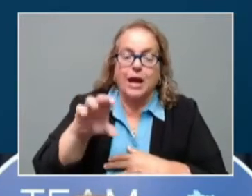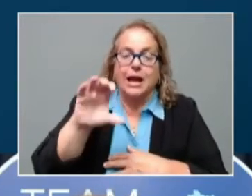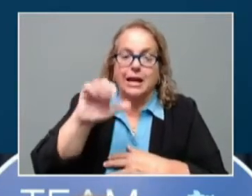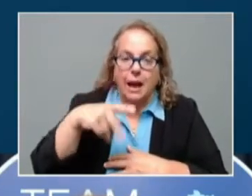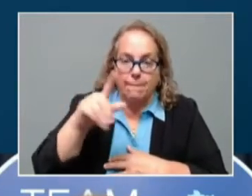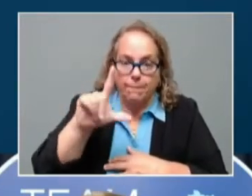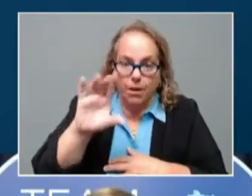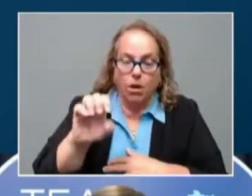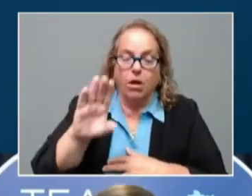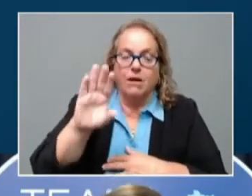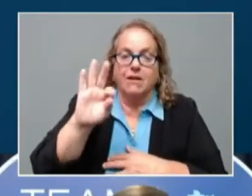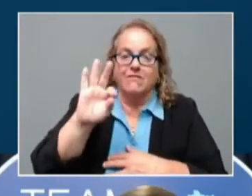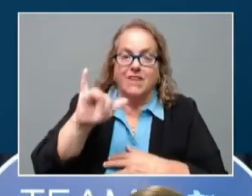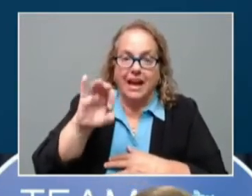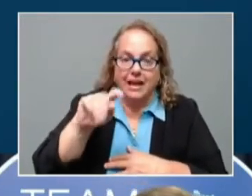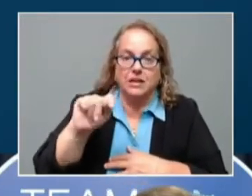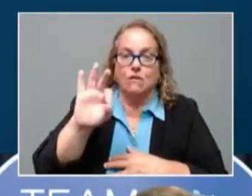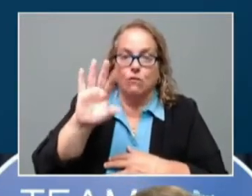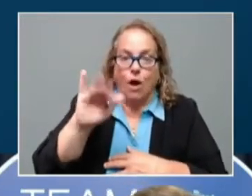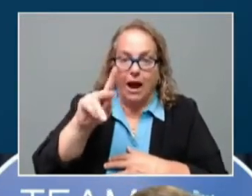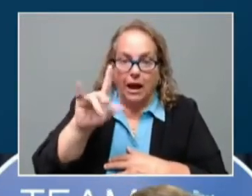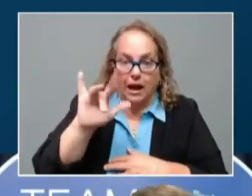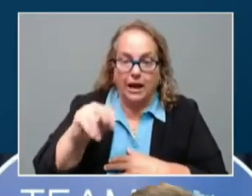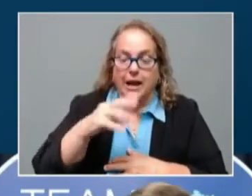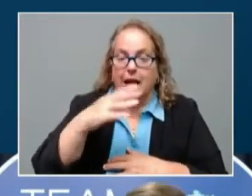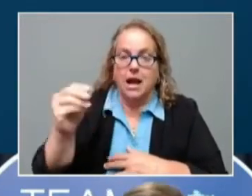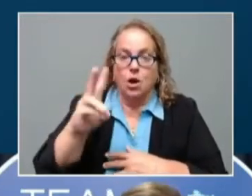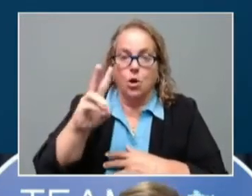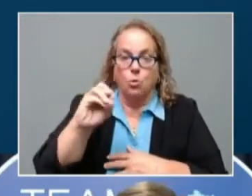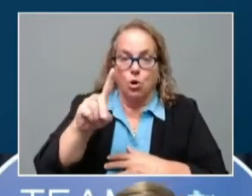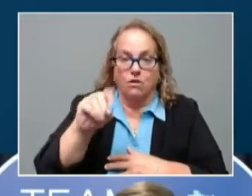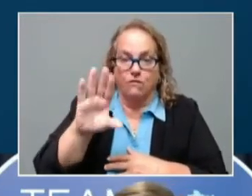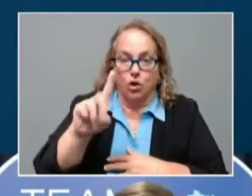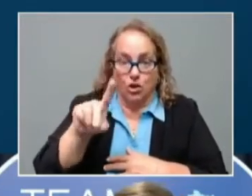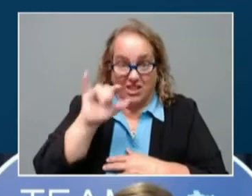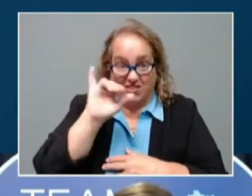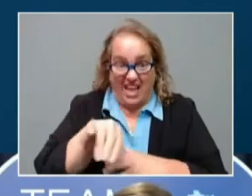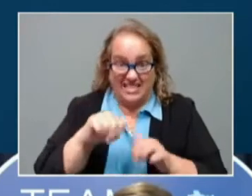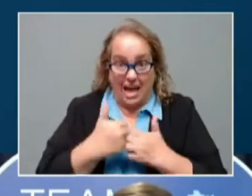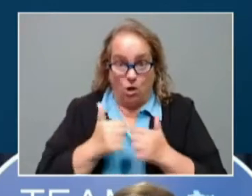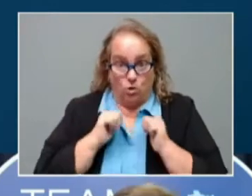franklin and Woodford and here is how aggressive the delta Varian is. Perry